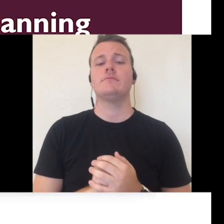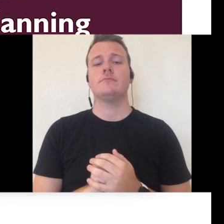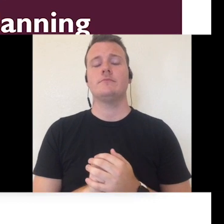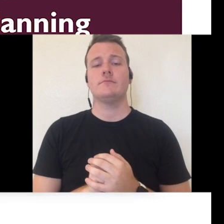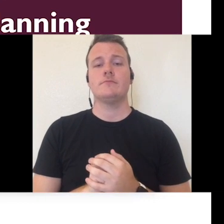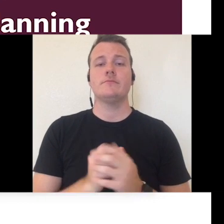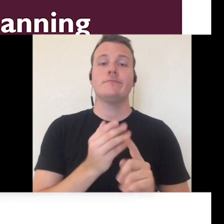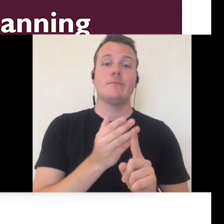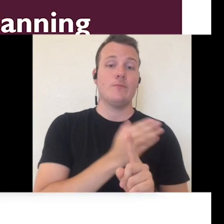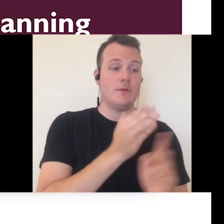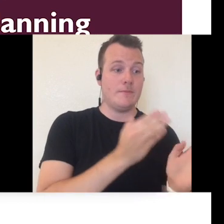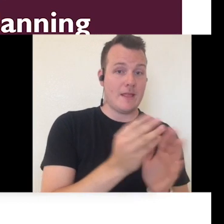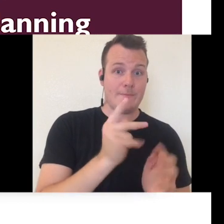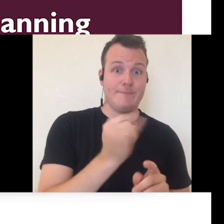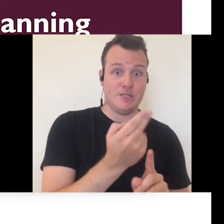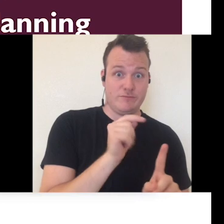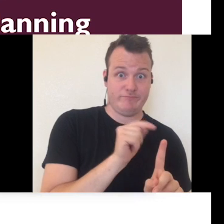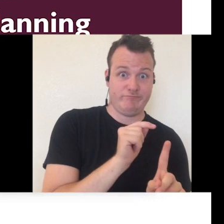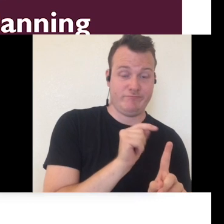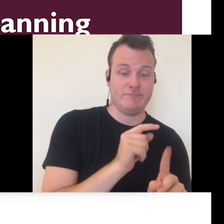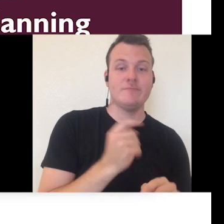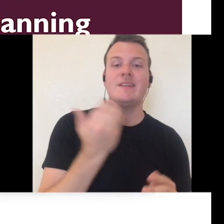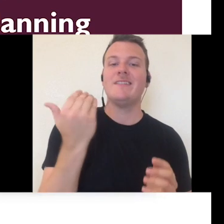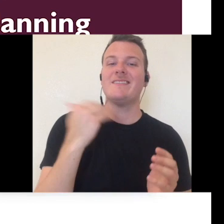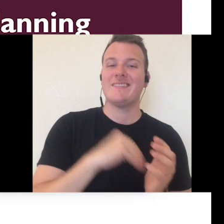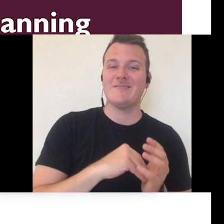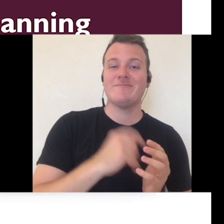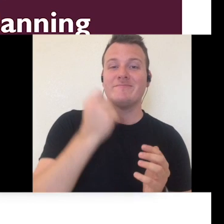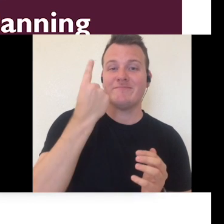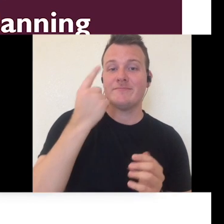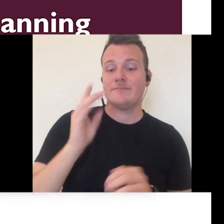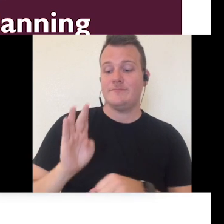well hey, that isn't the same thing that Bob trainer told me; it's a little